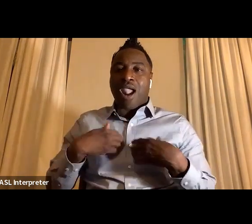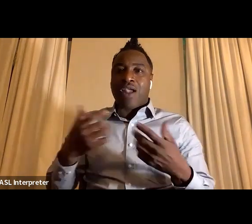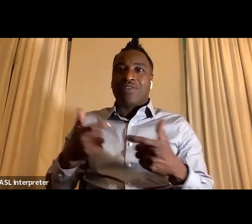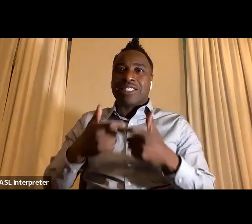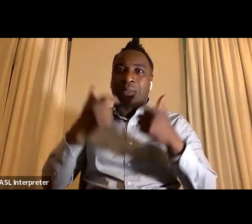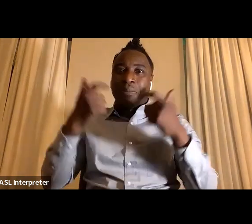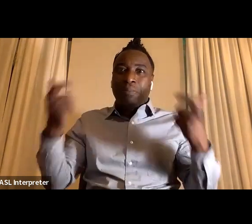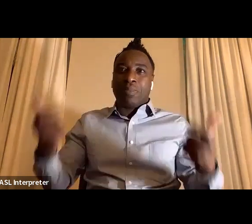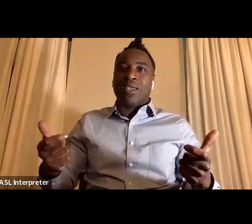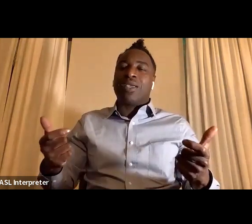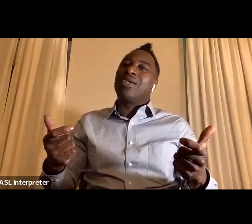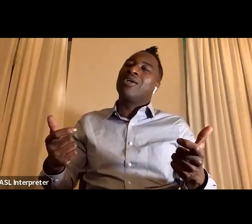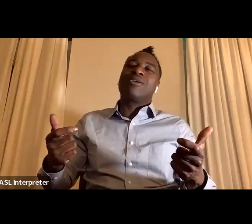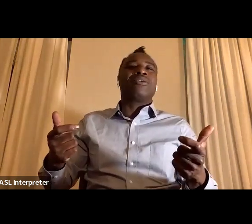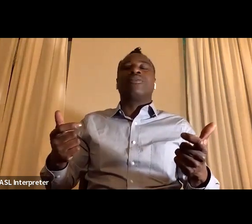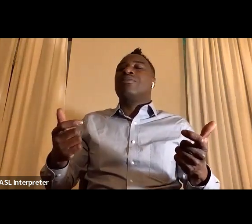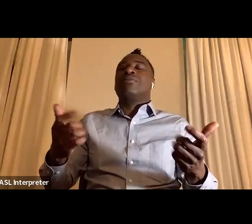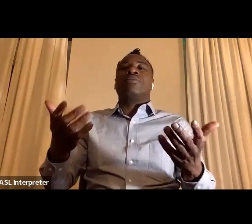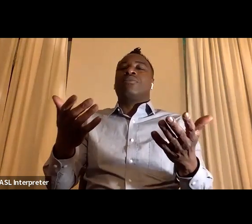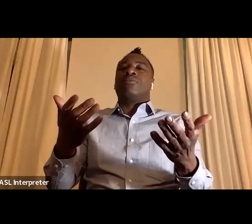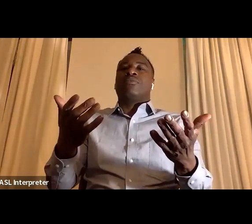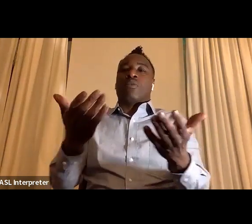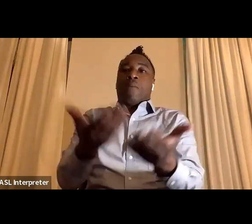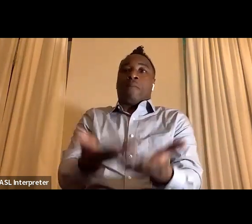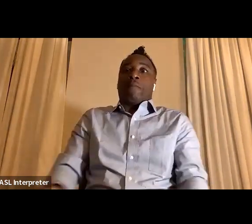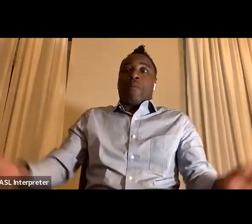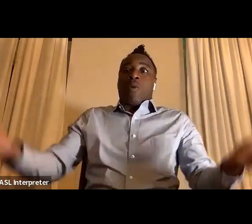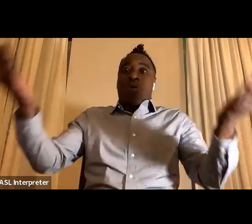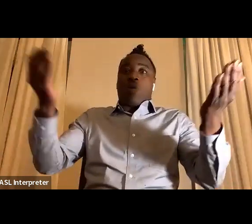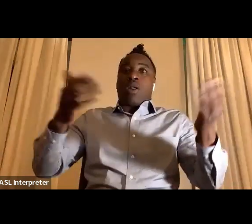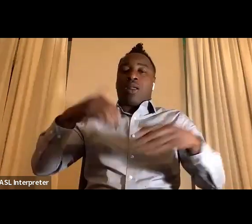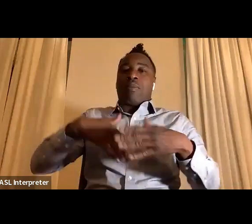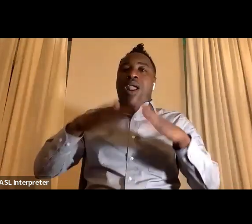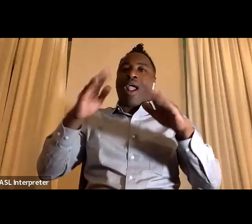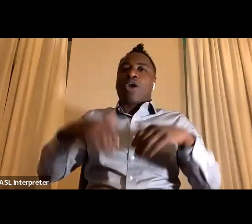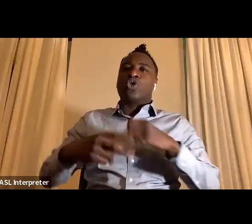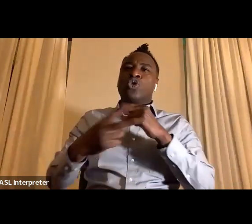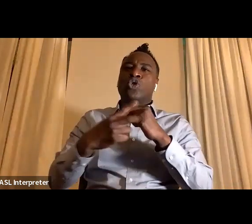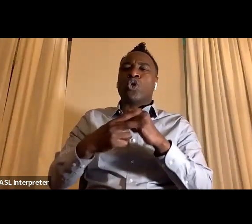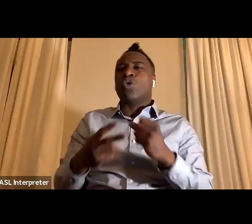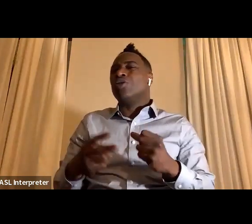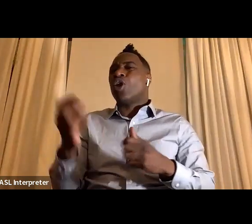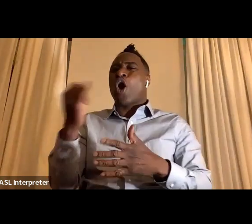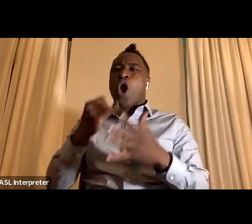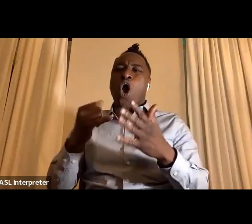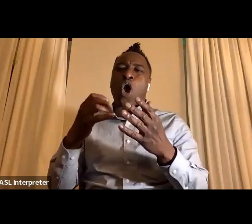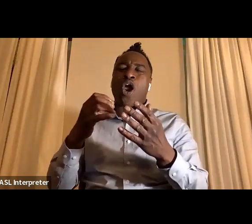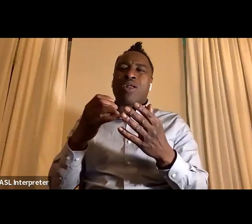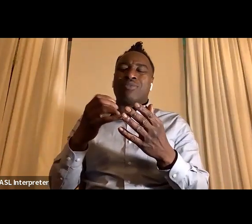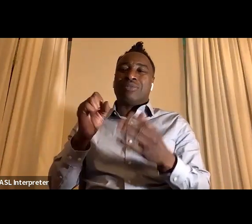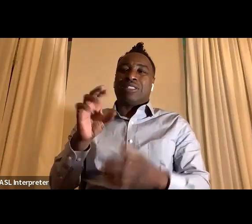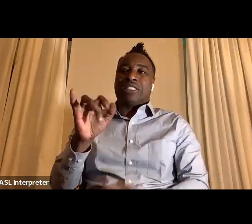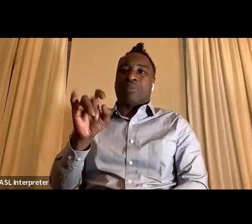these little compartments in their house, just a whole bunch of stuff. Like how much of all our supplies, our supplies that back to like 2016.